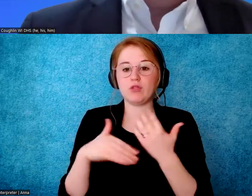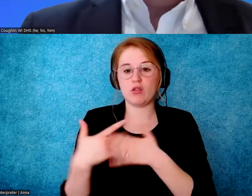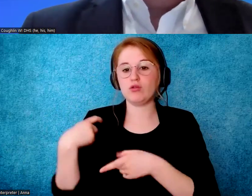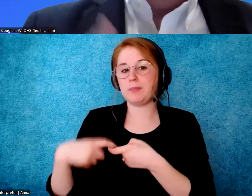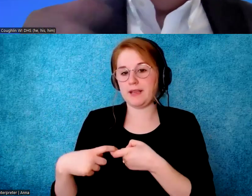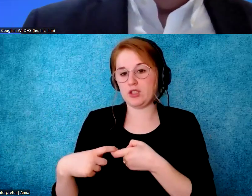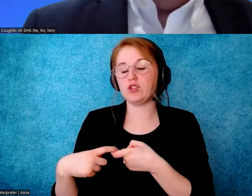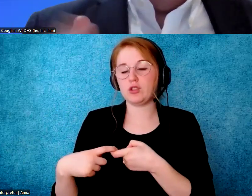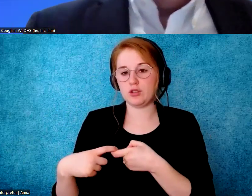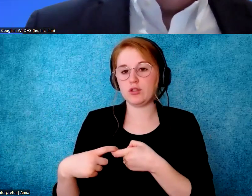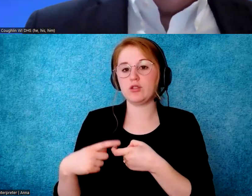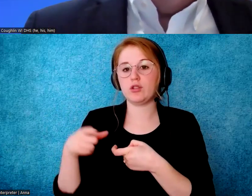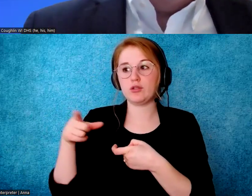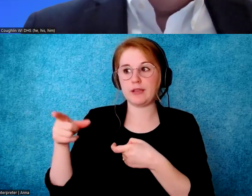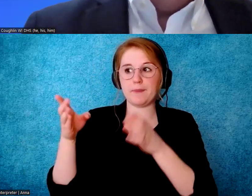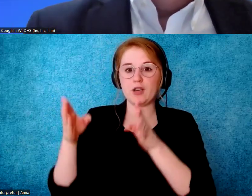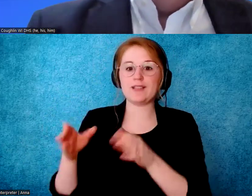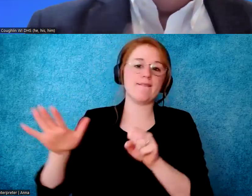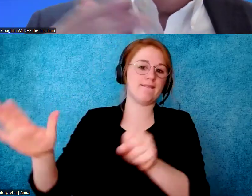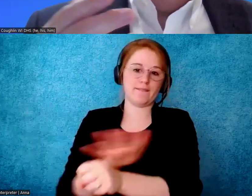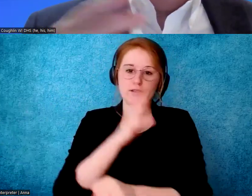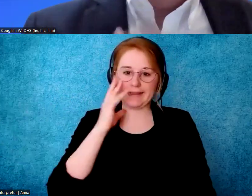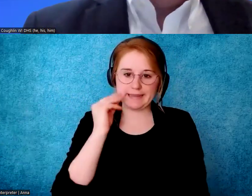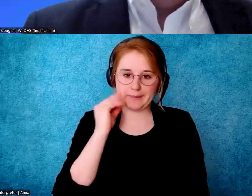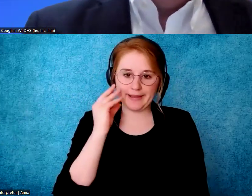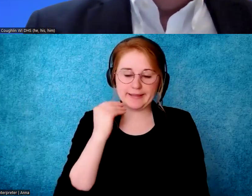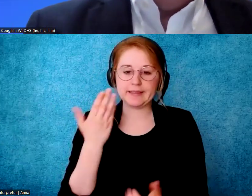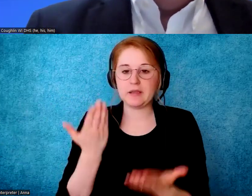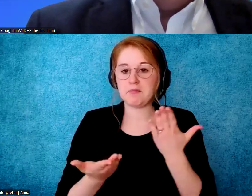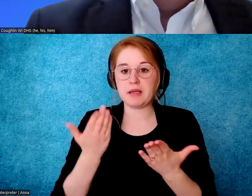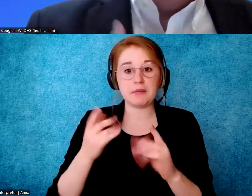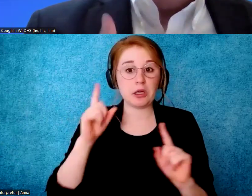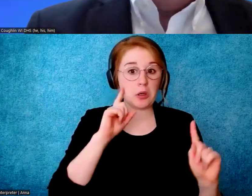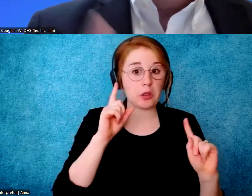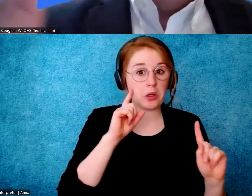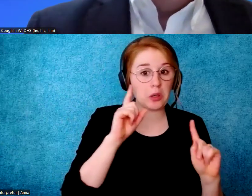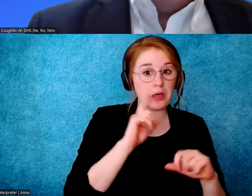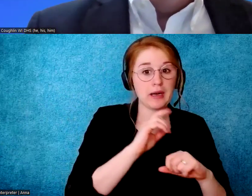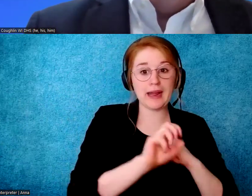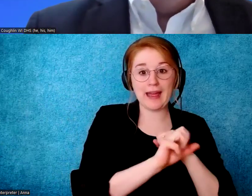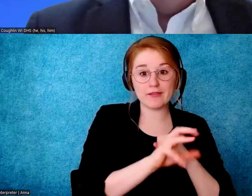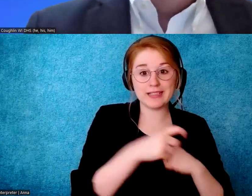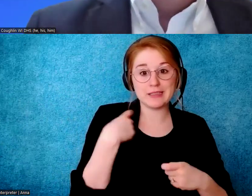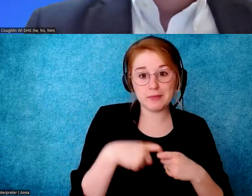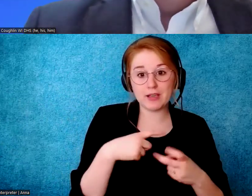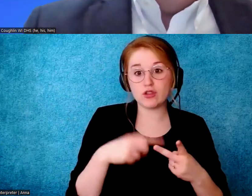so that the person had the full experience. They may have heard a advertising in Spanish. They went to our Spanish website,